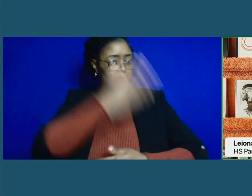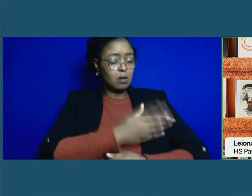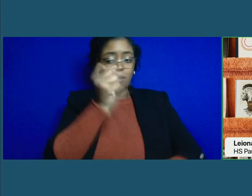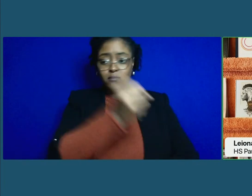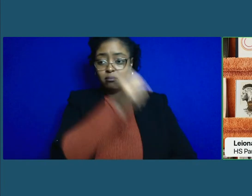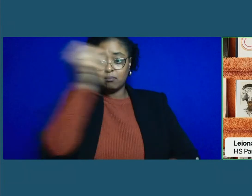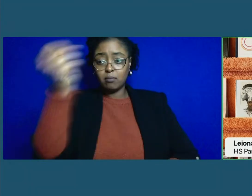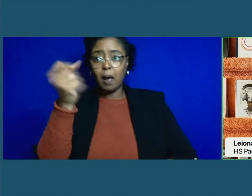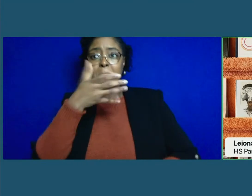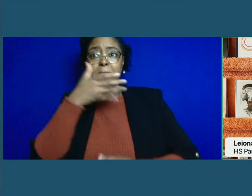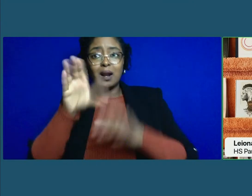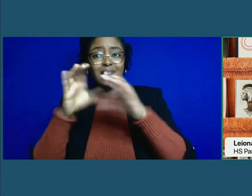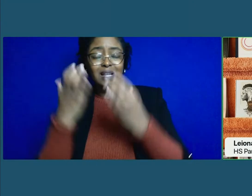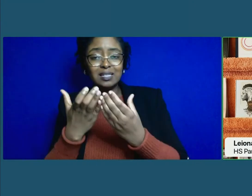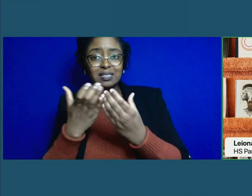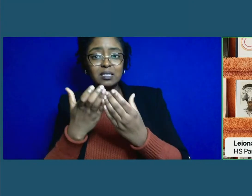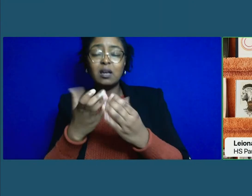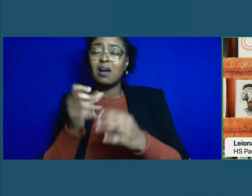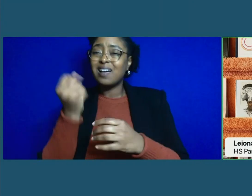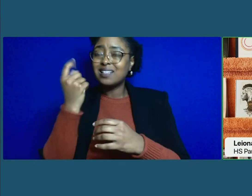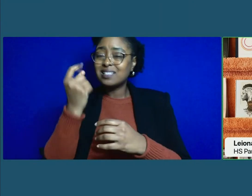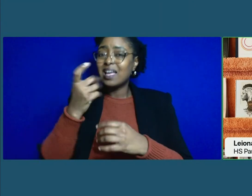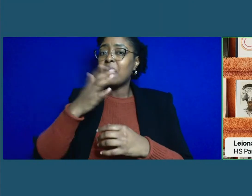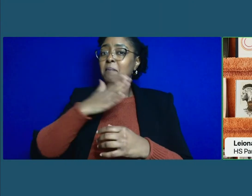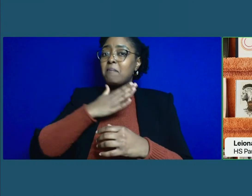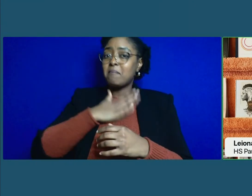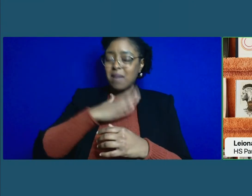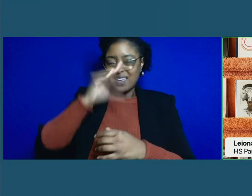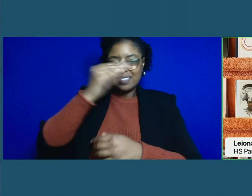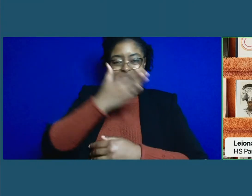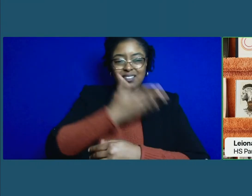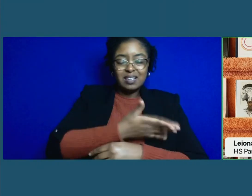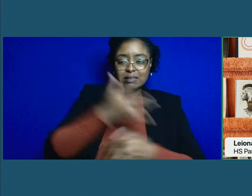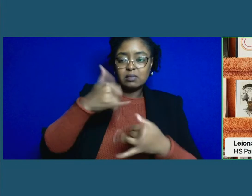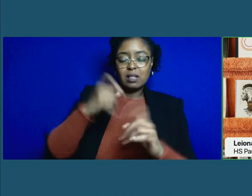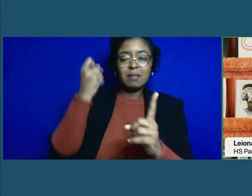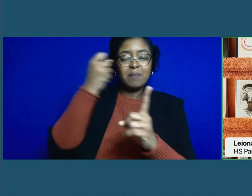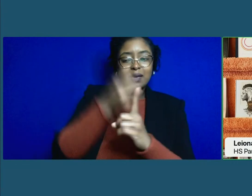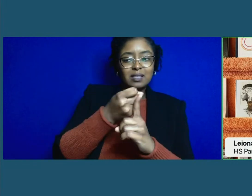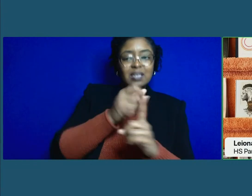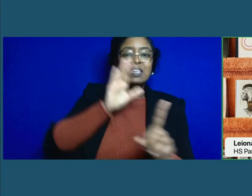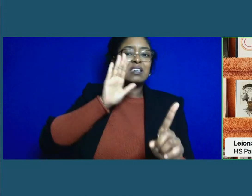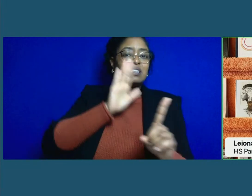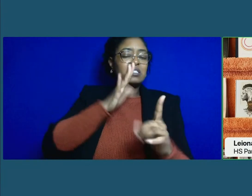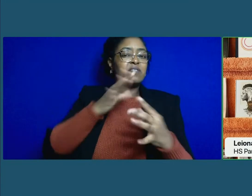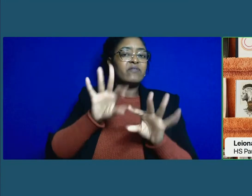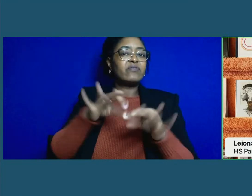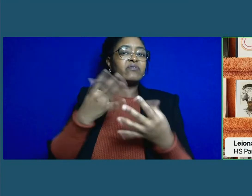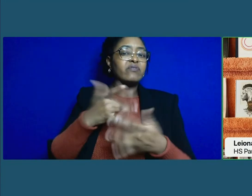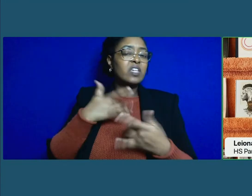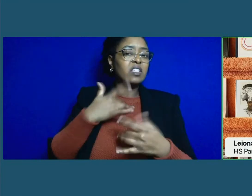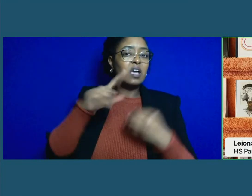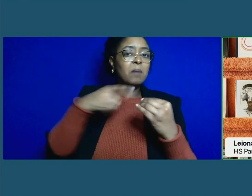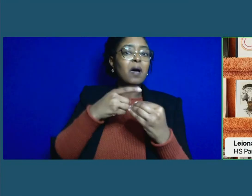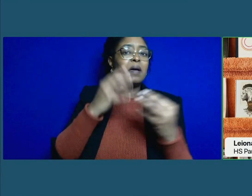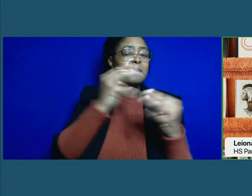have ever even occurred. Unfortunately the impact of this experience is still evident in